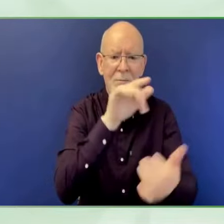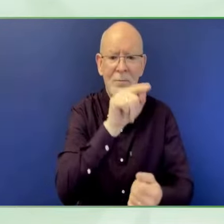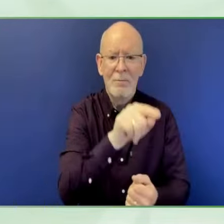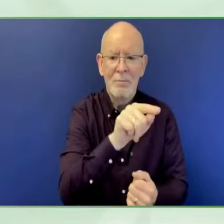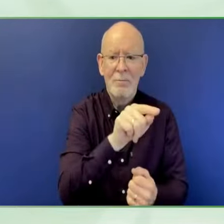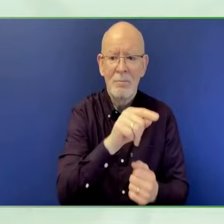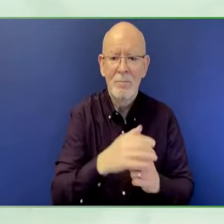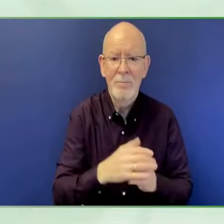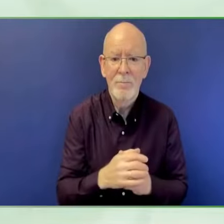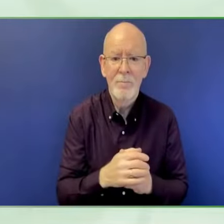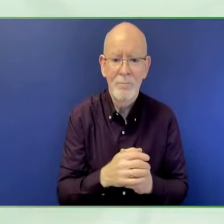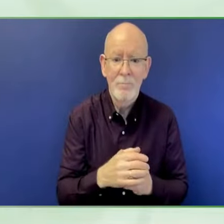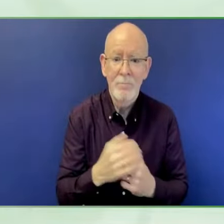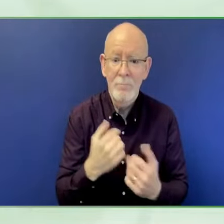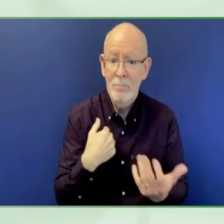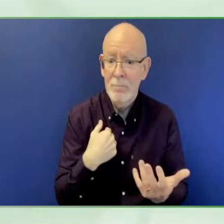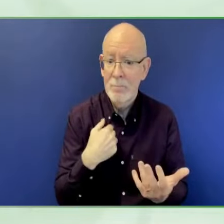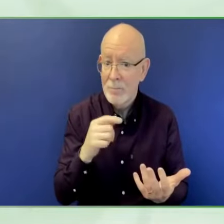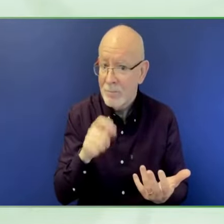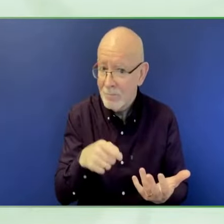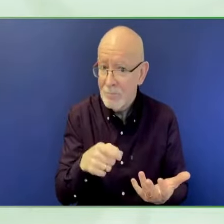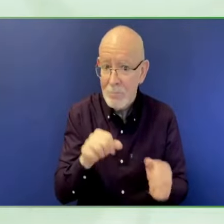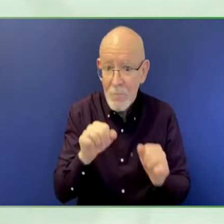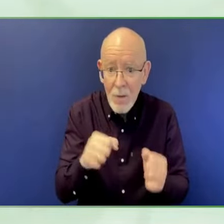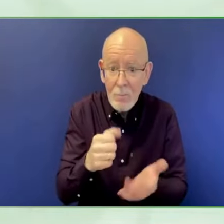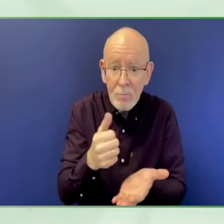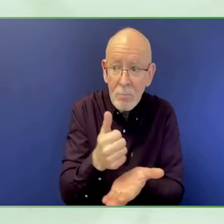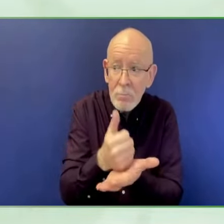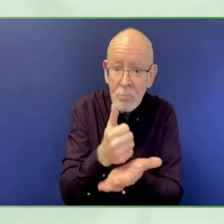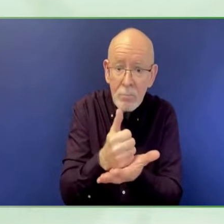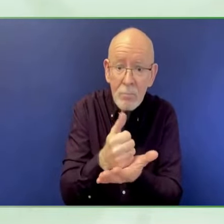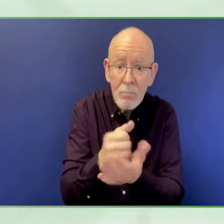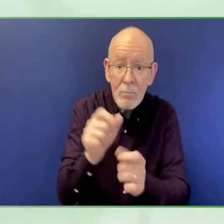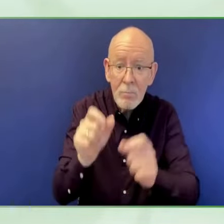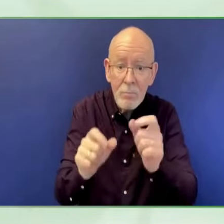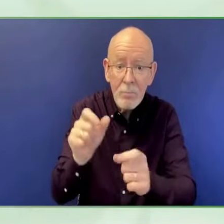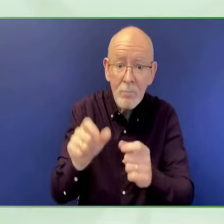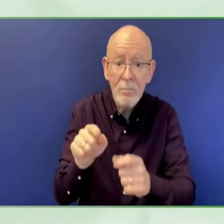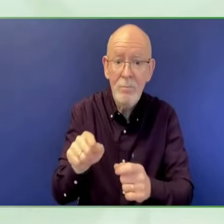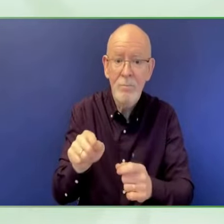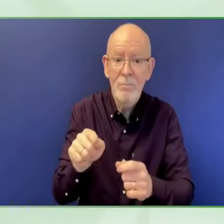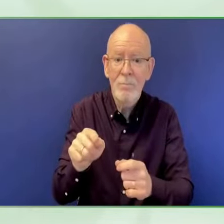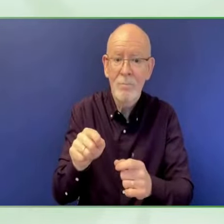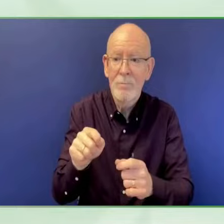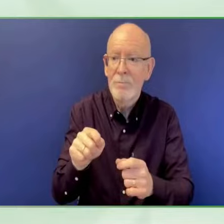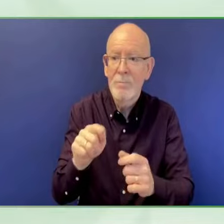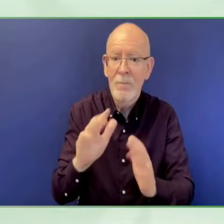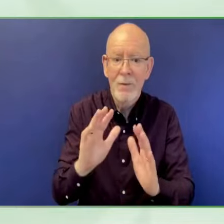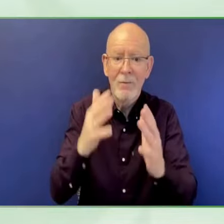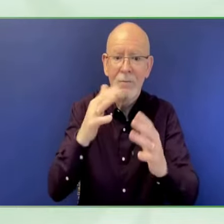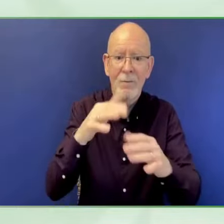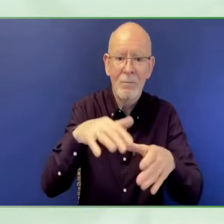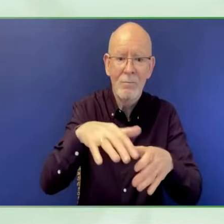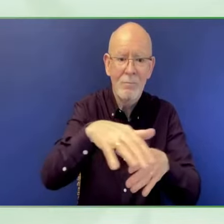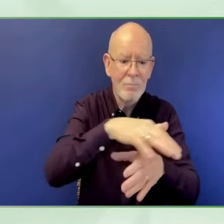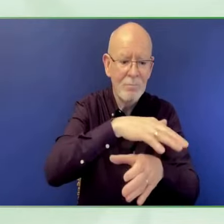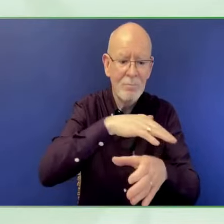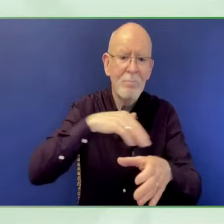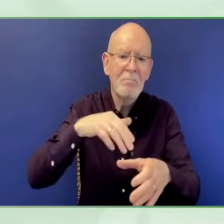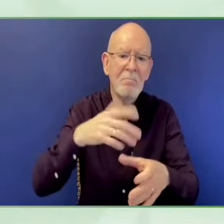We must listen closely to the person and create and look at the